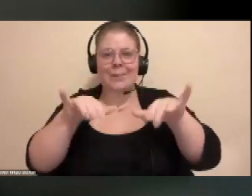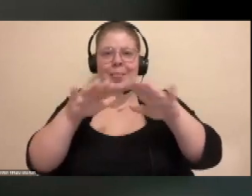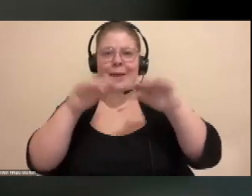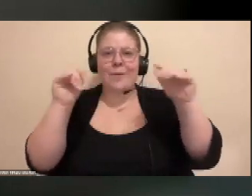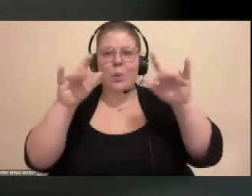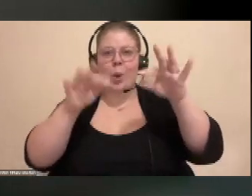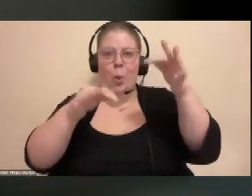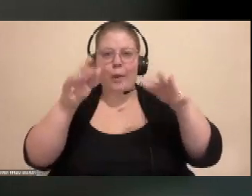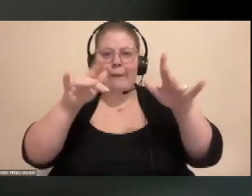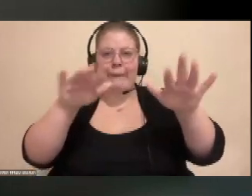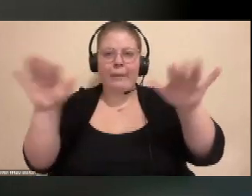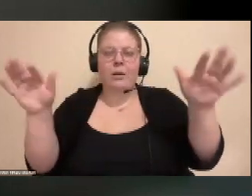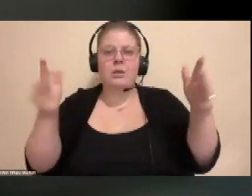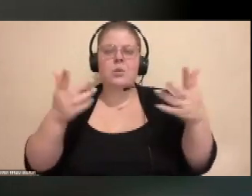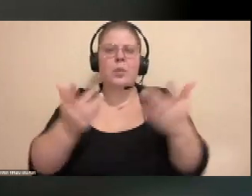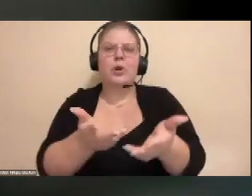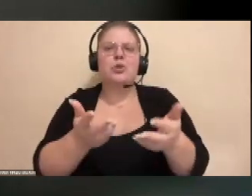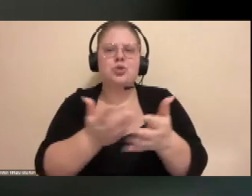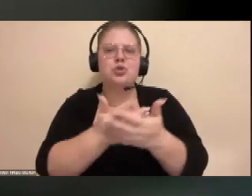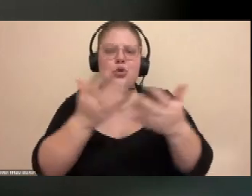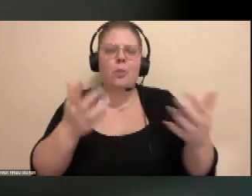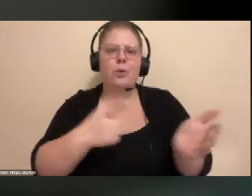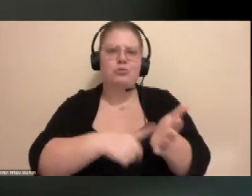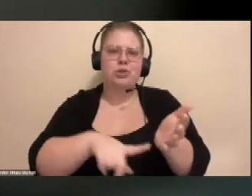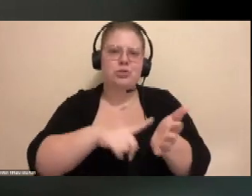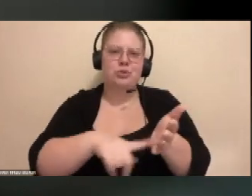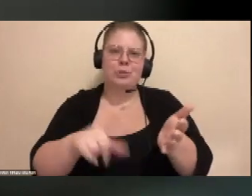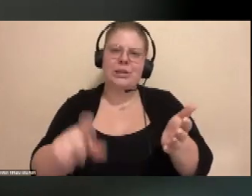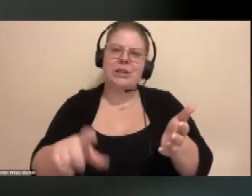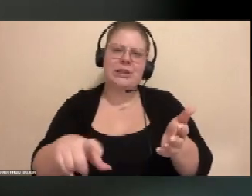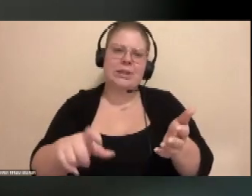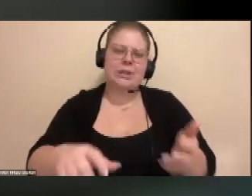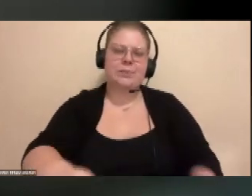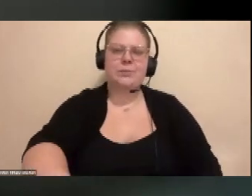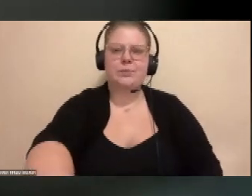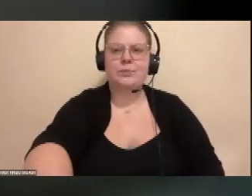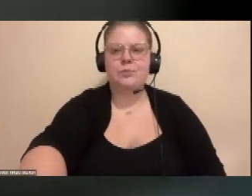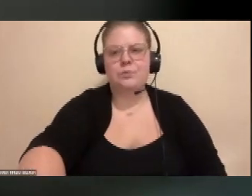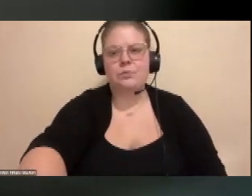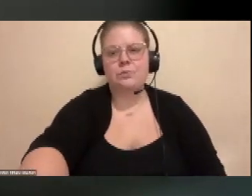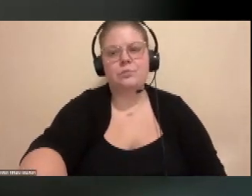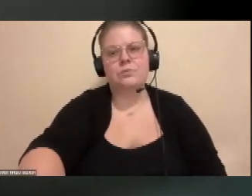There's just so much research that needs to happen around how do